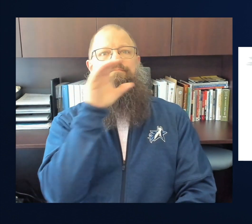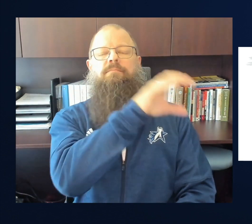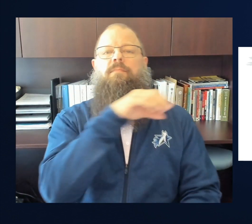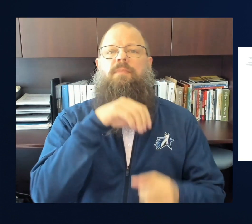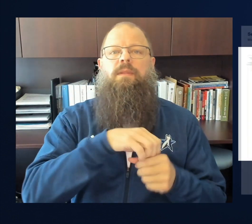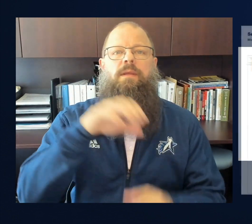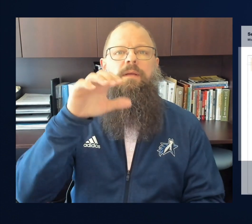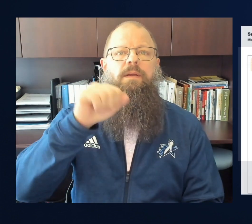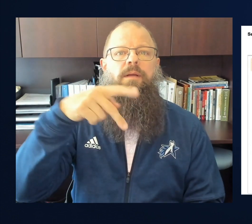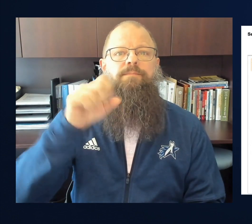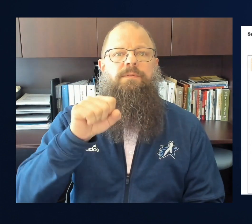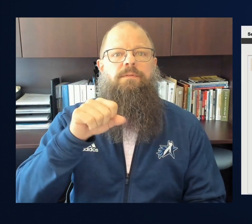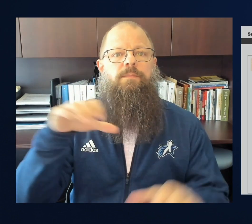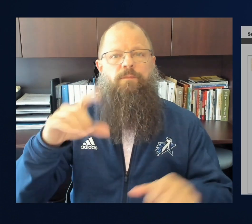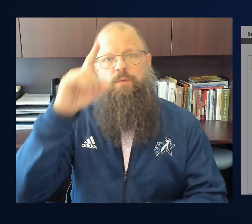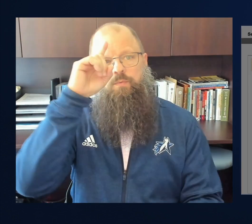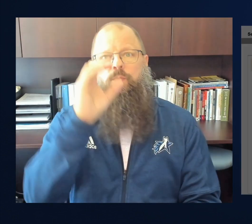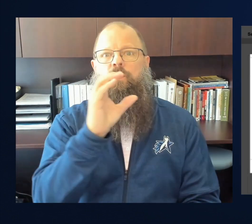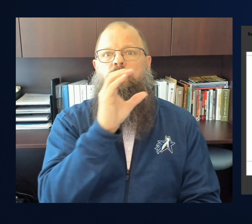And then you're able to put that goal into